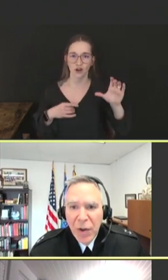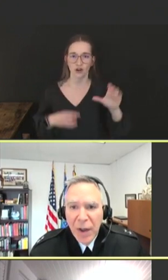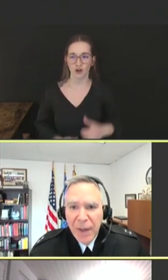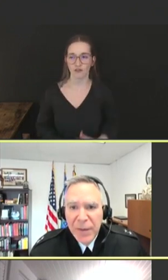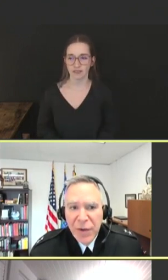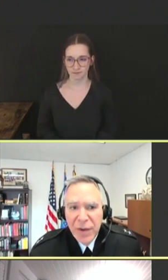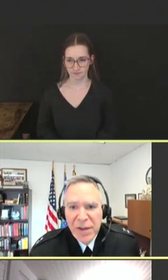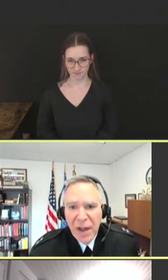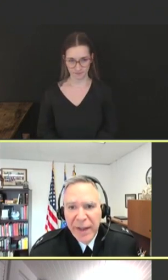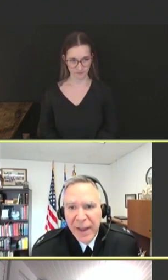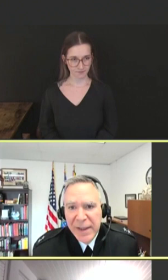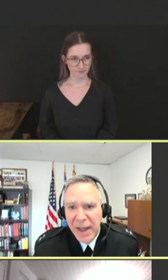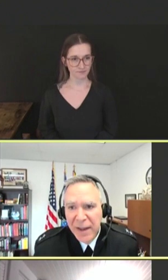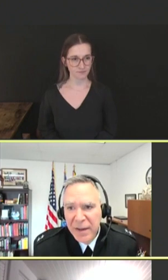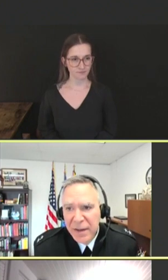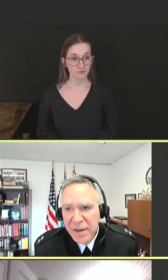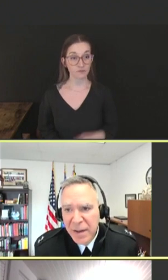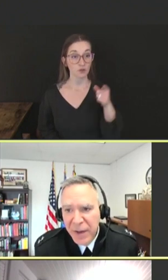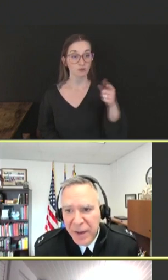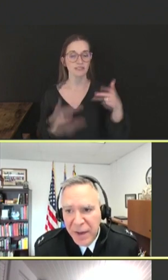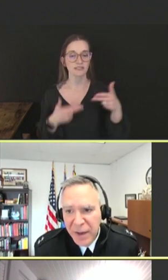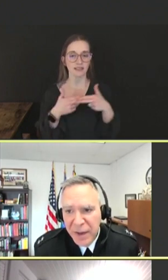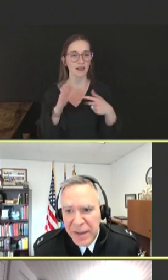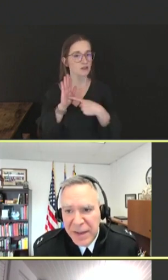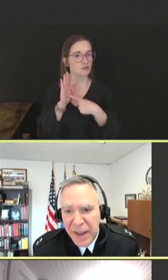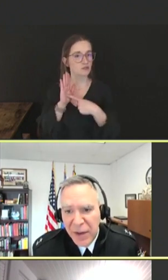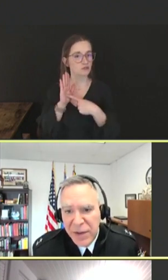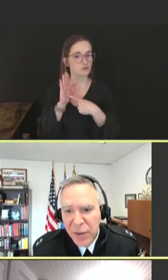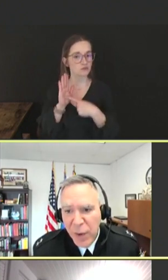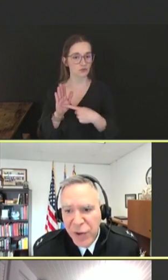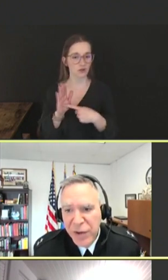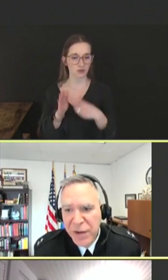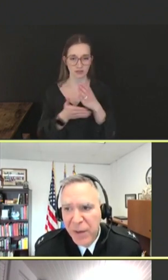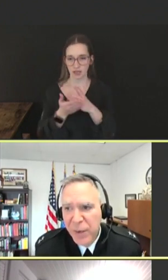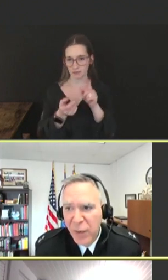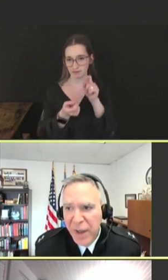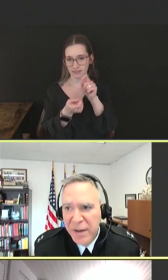So, this slide lays out some of the details and questions that we raise